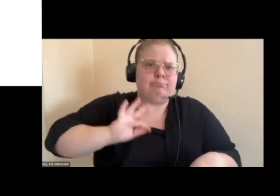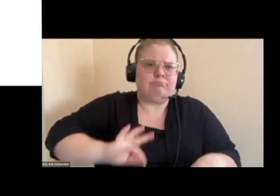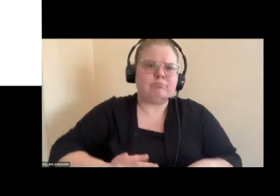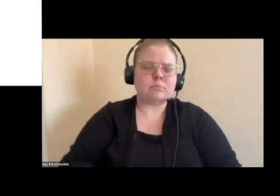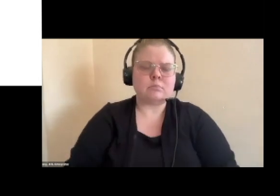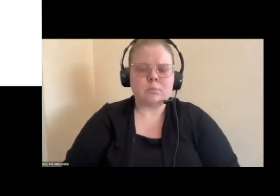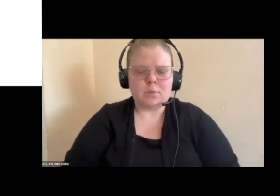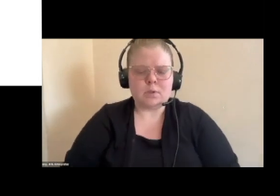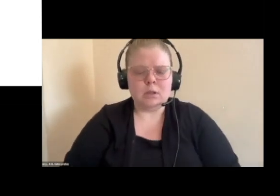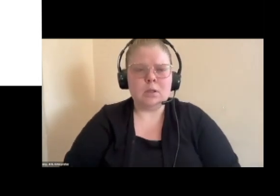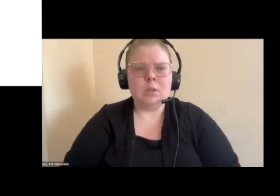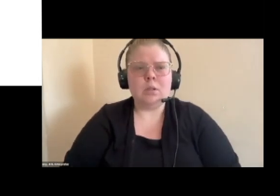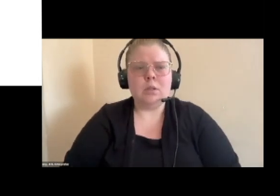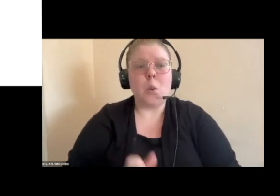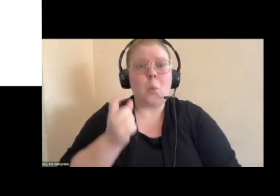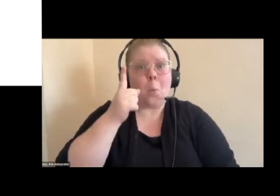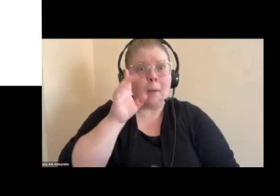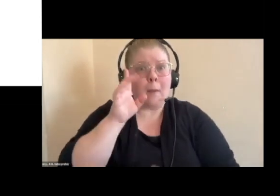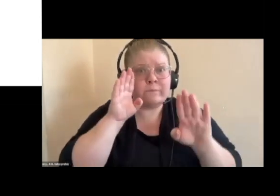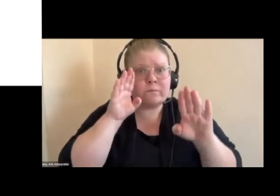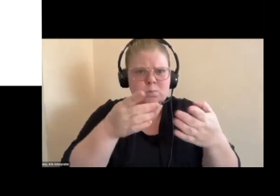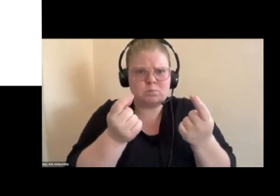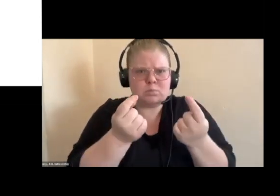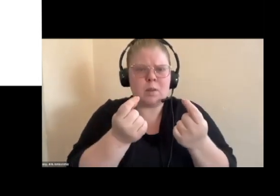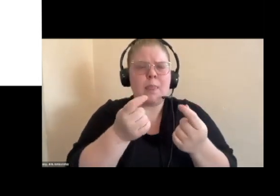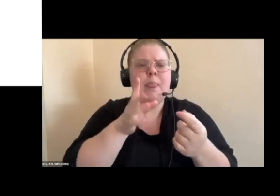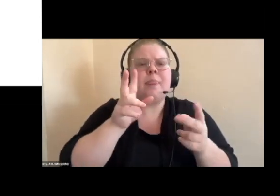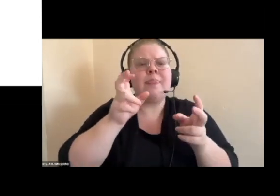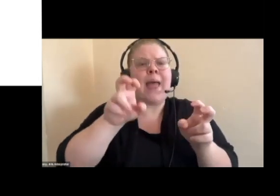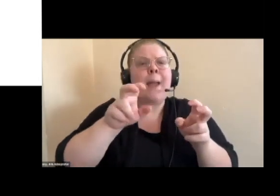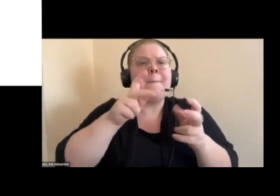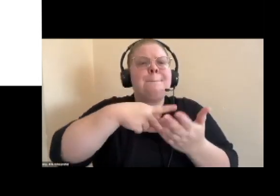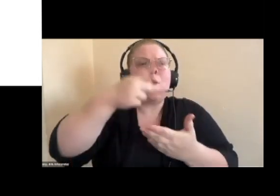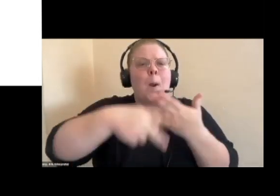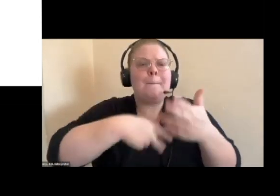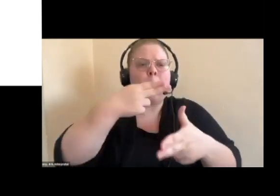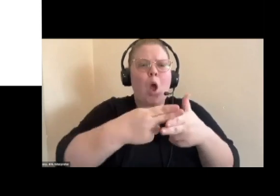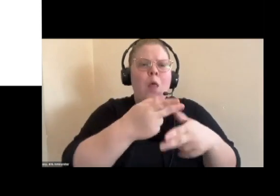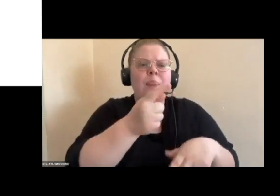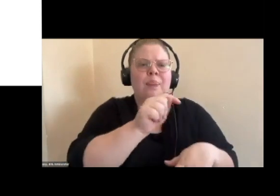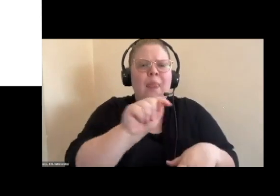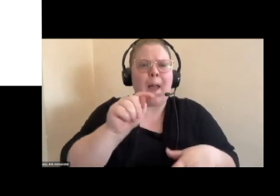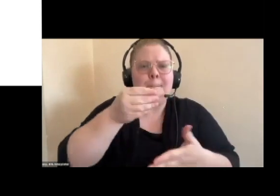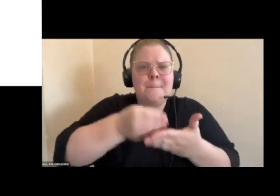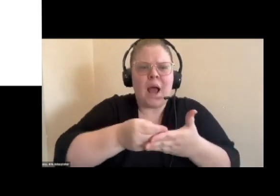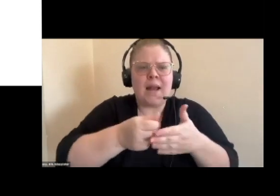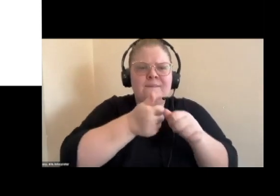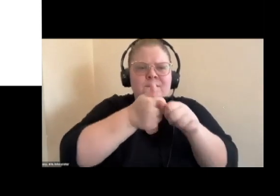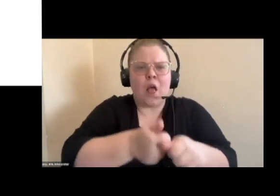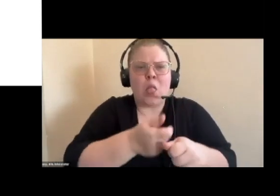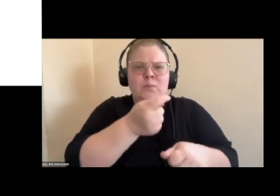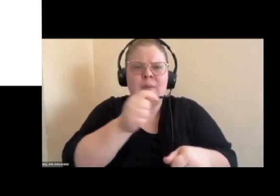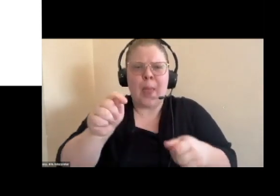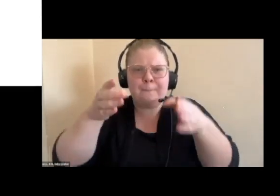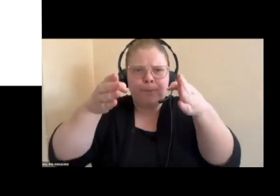we focused on was the money follows the person program. And a lot of people are probably familiar with this.